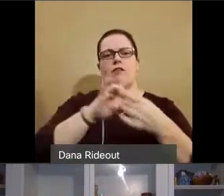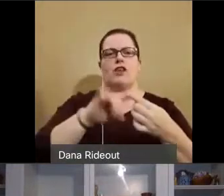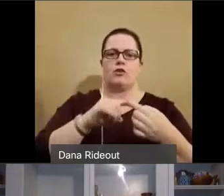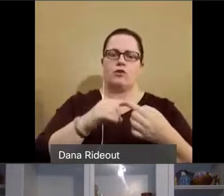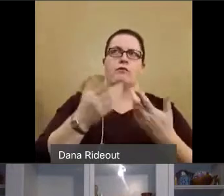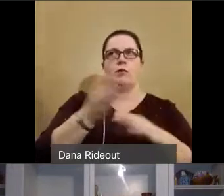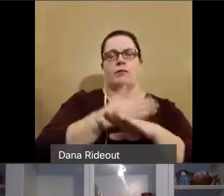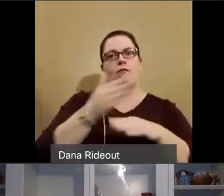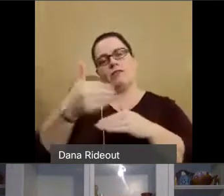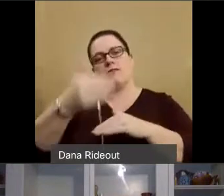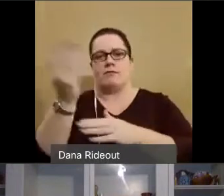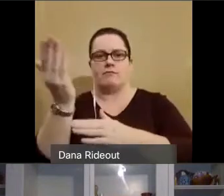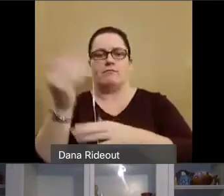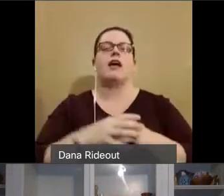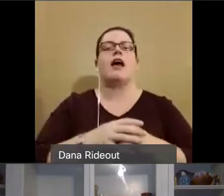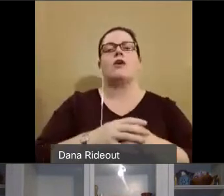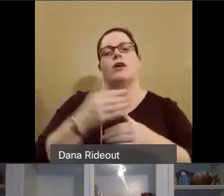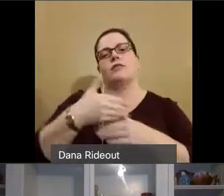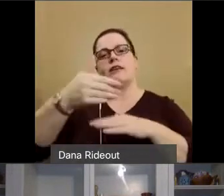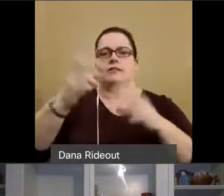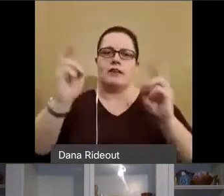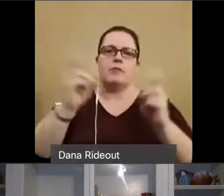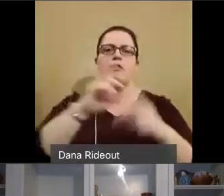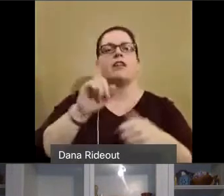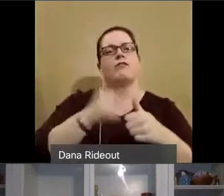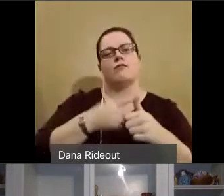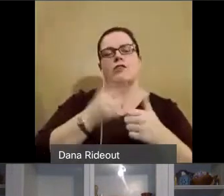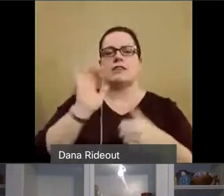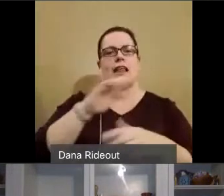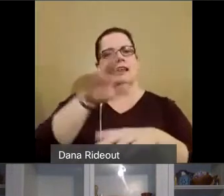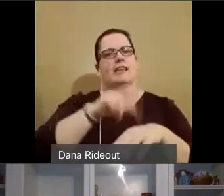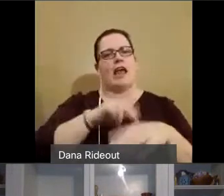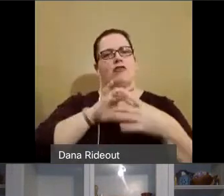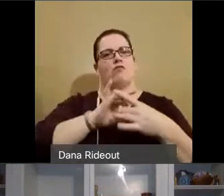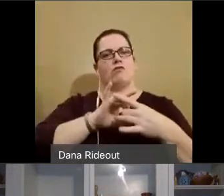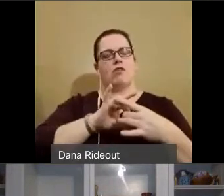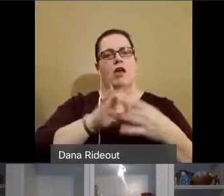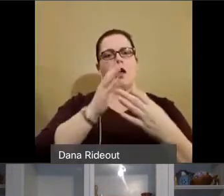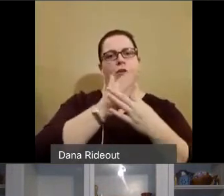I think the 1st, I think there's this natural symbiosis between the will to resilience and a discourse of blame.